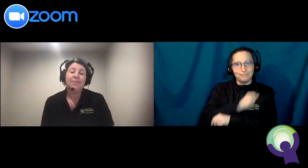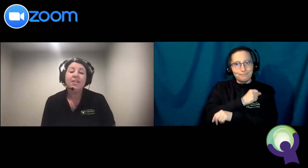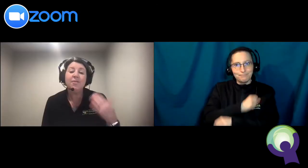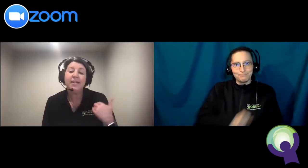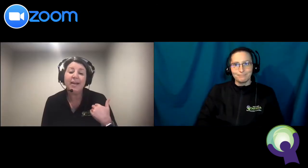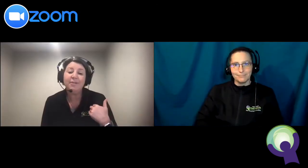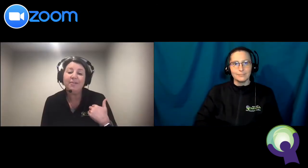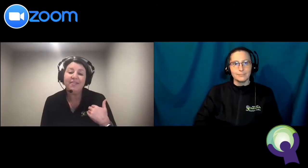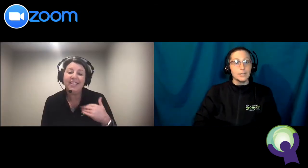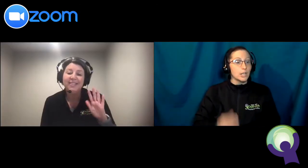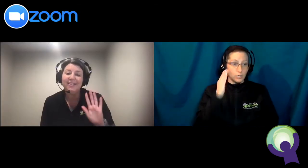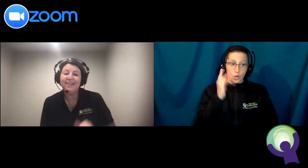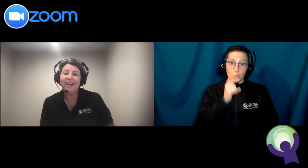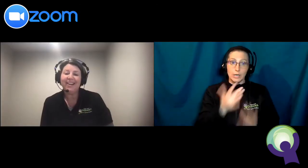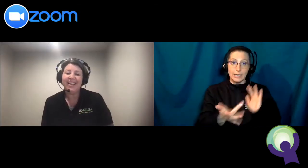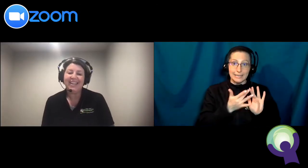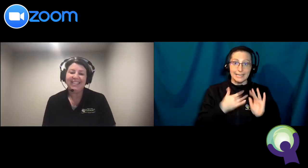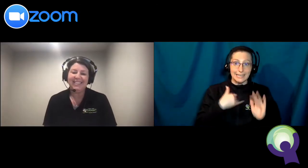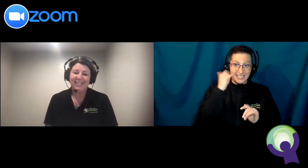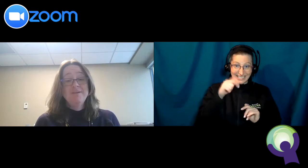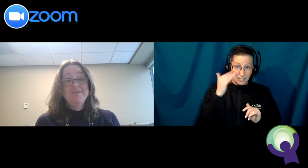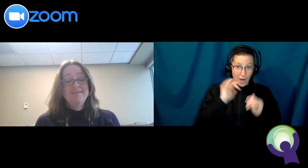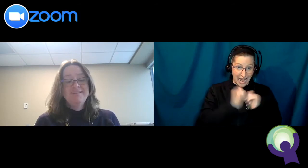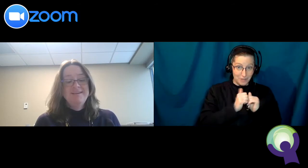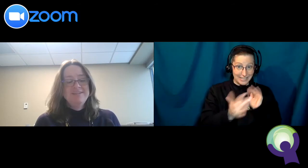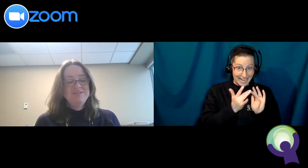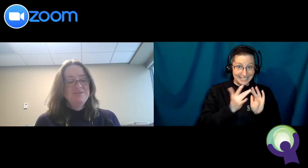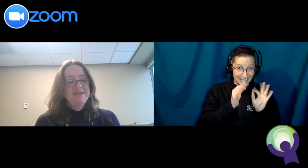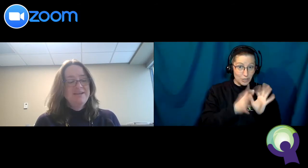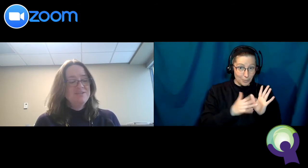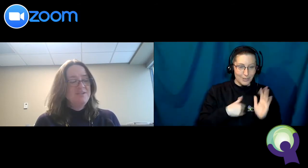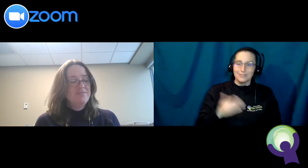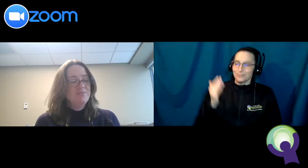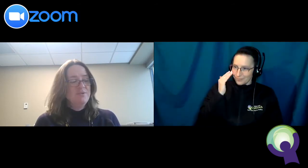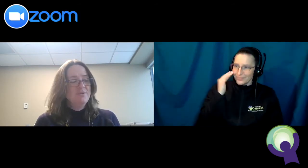you know who to come to if you ever need to know how to contact an interpreter? Anna Marie: I do. And I actually have a really